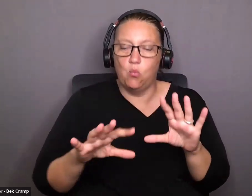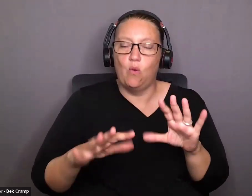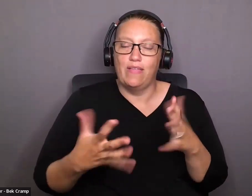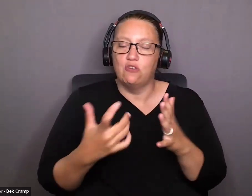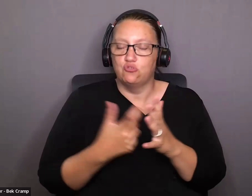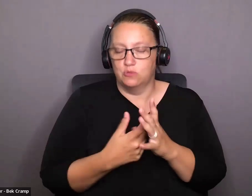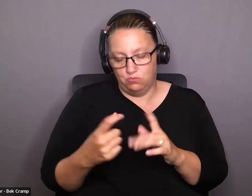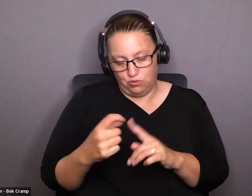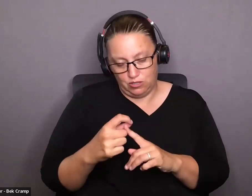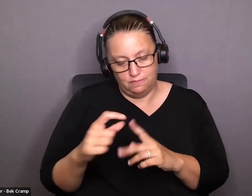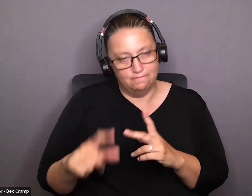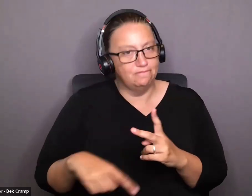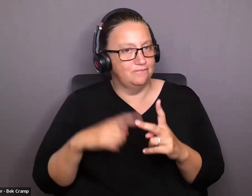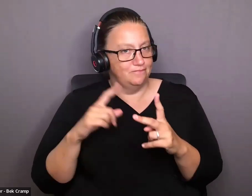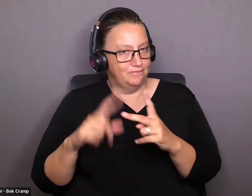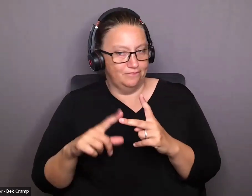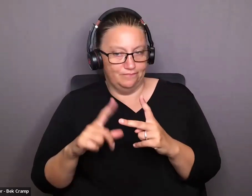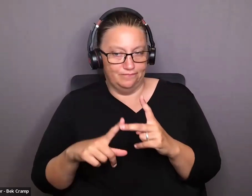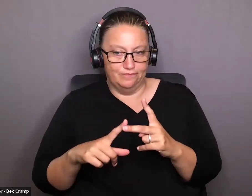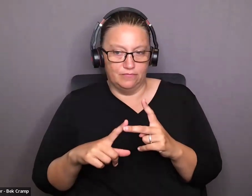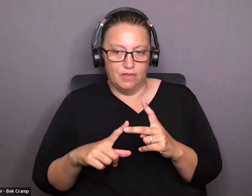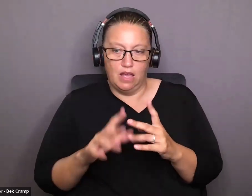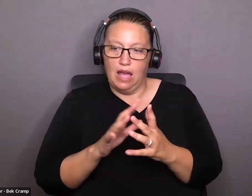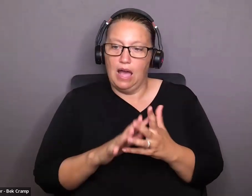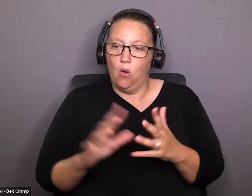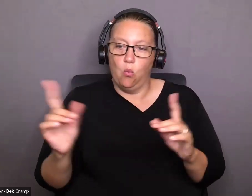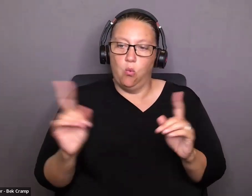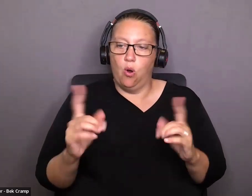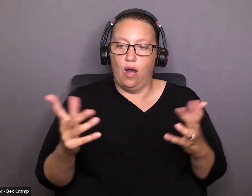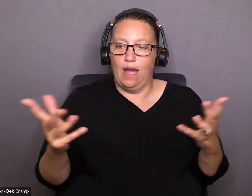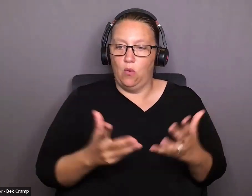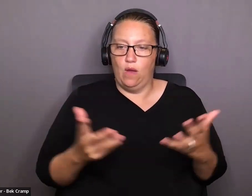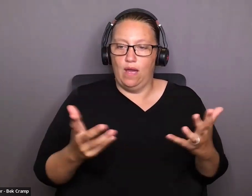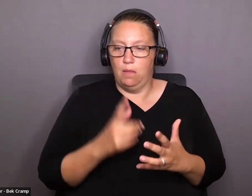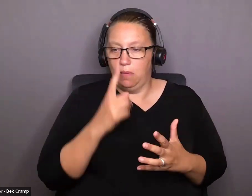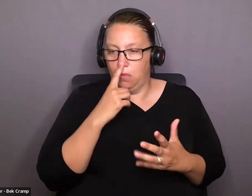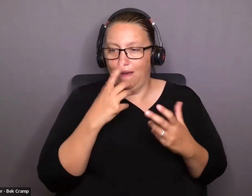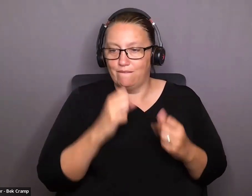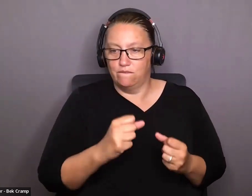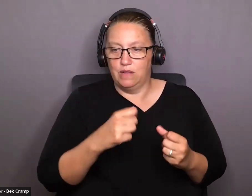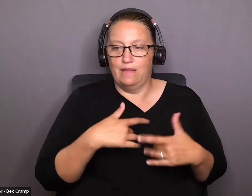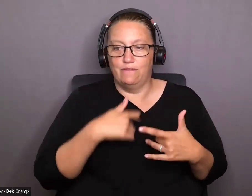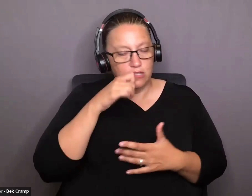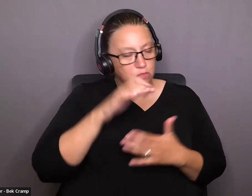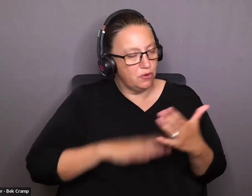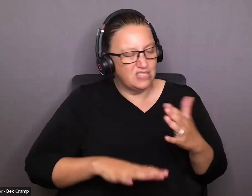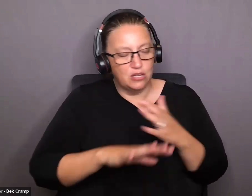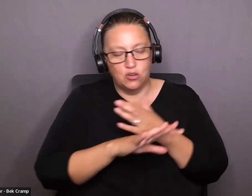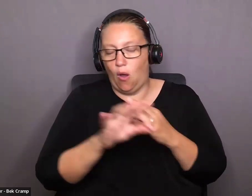lived experiences are not being captured or understood in the current research?